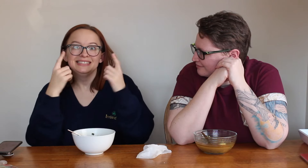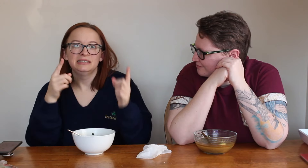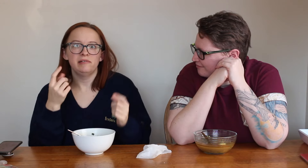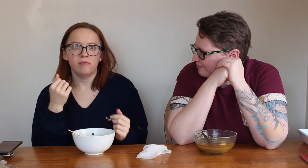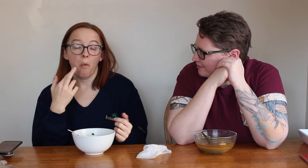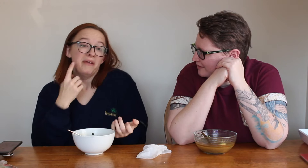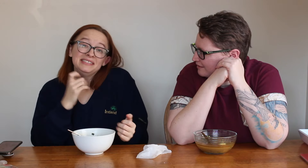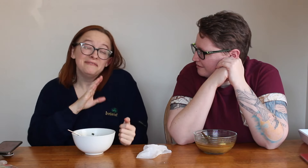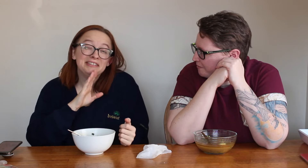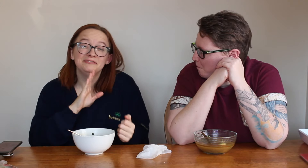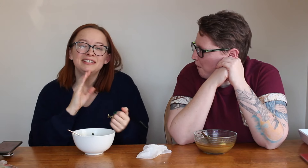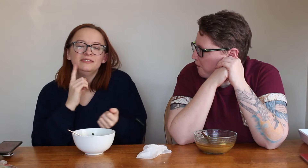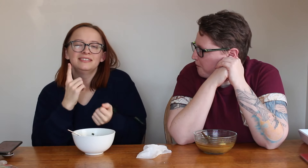Being a parent is very challenging